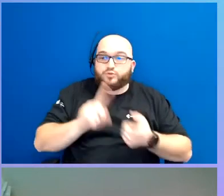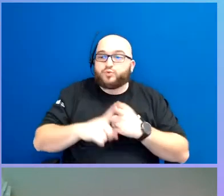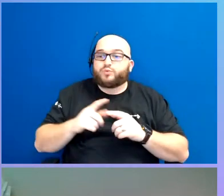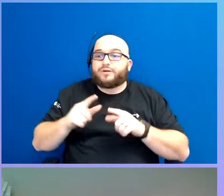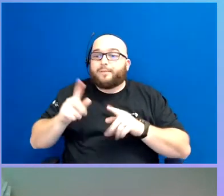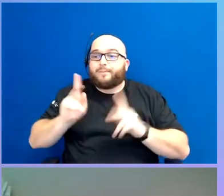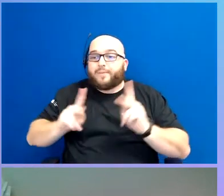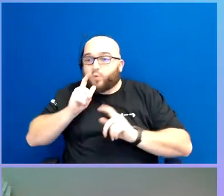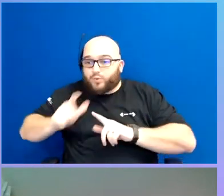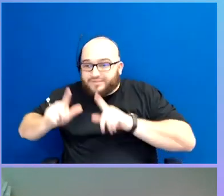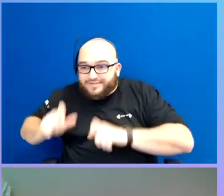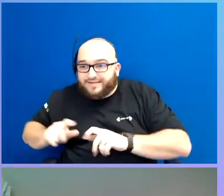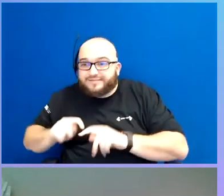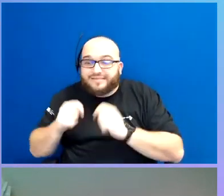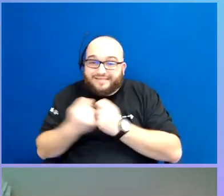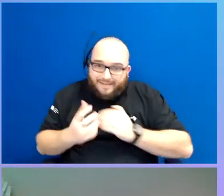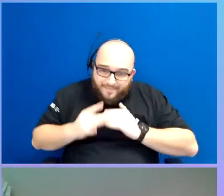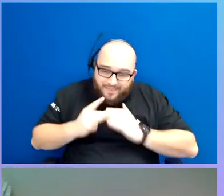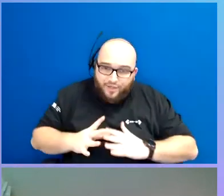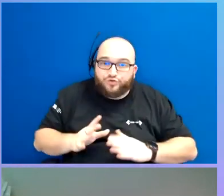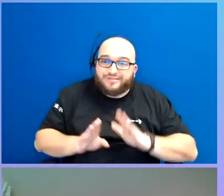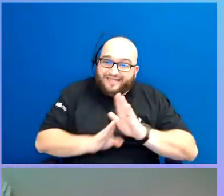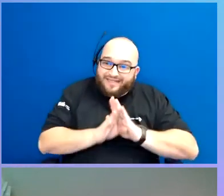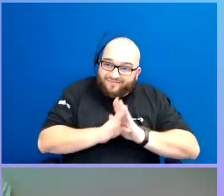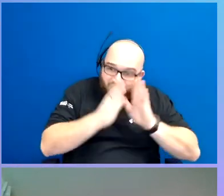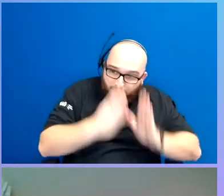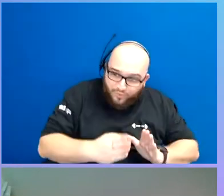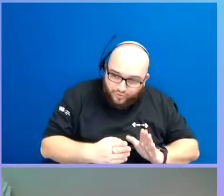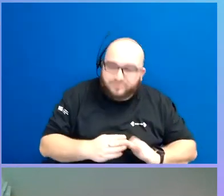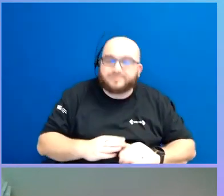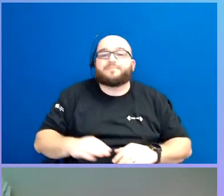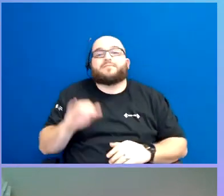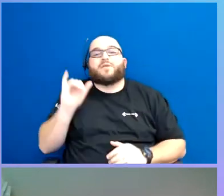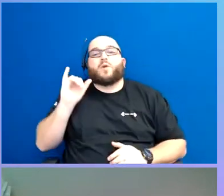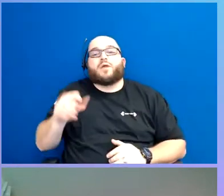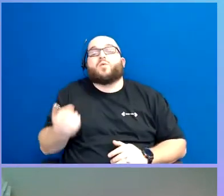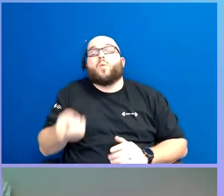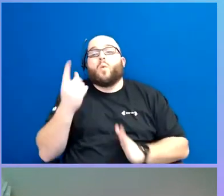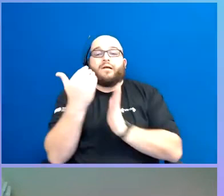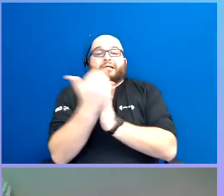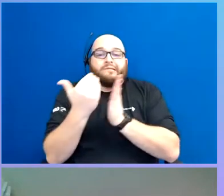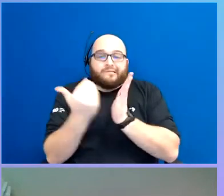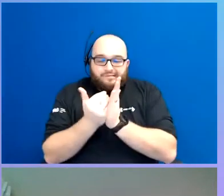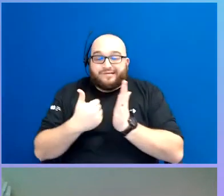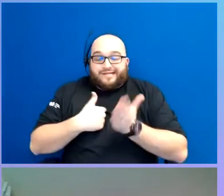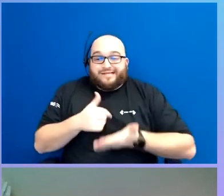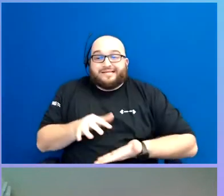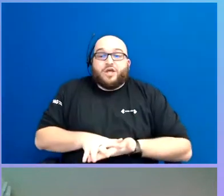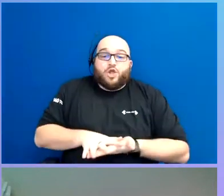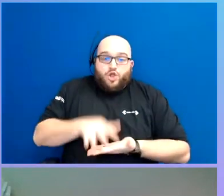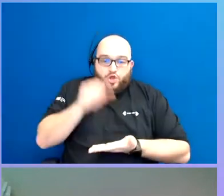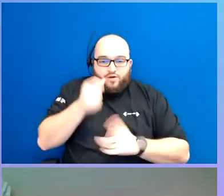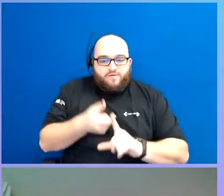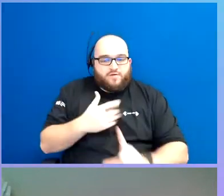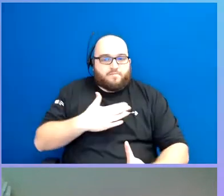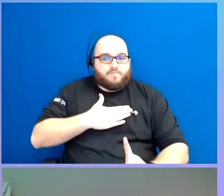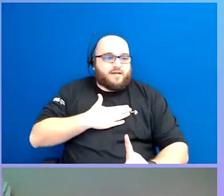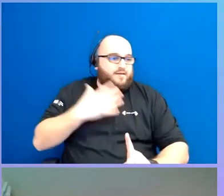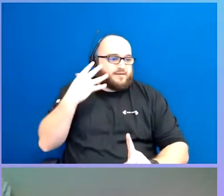So that's that's one of the lessons I draw from, from our